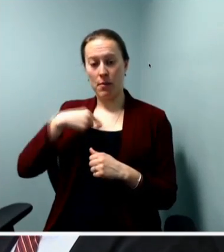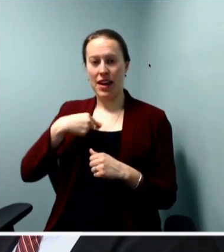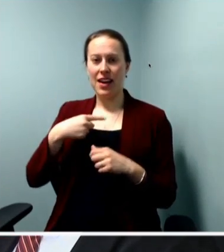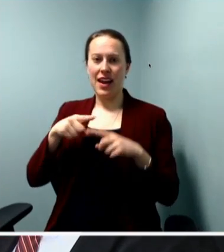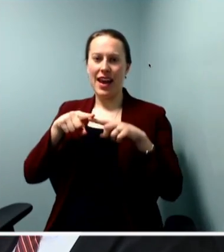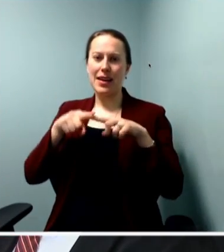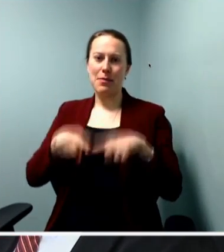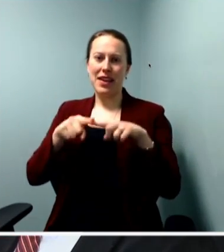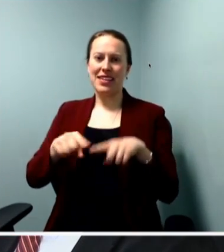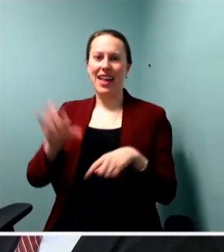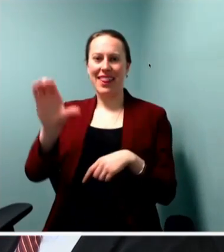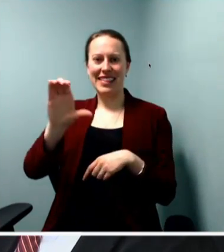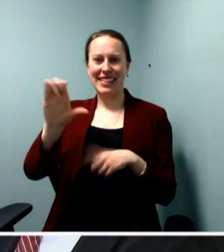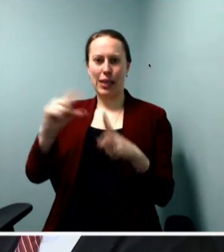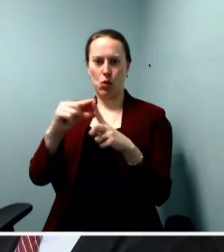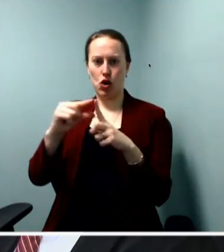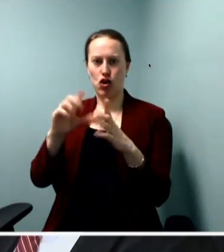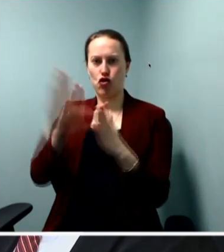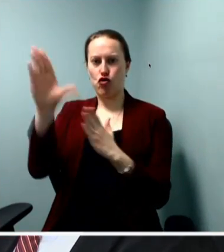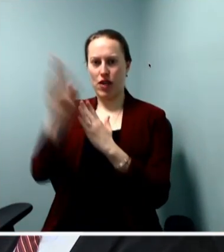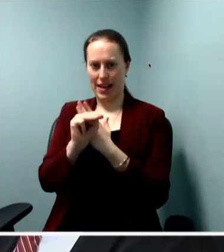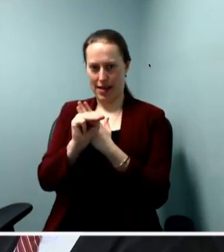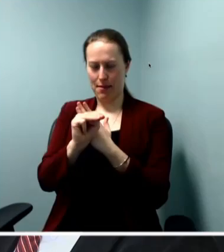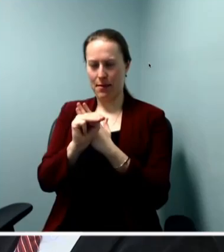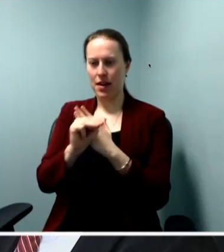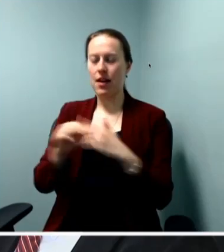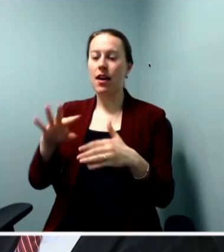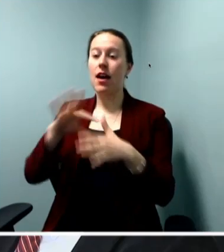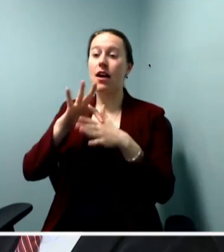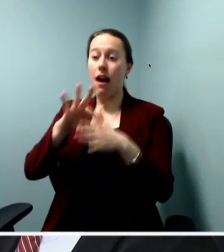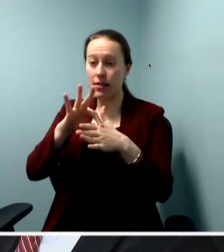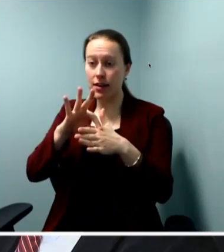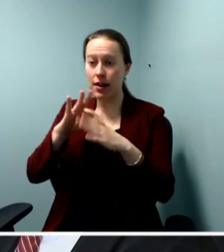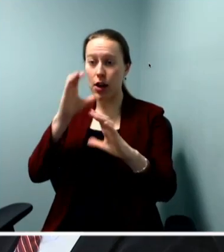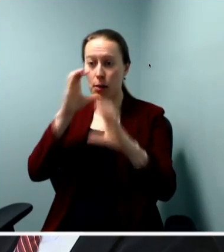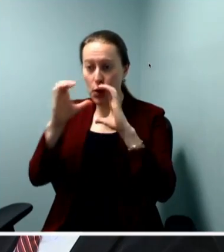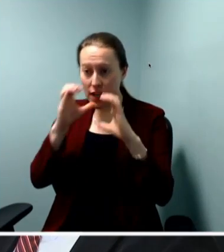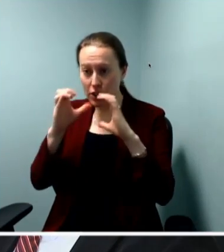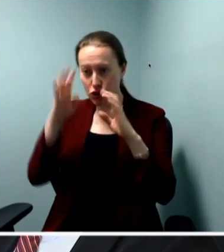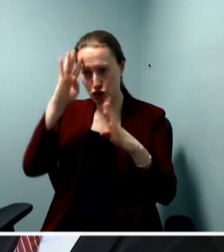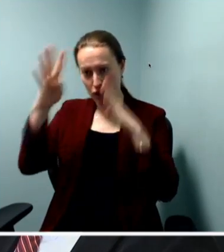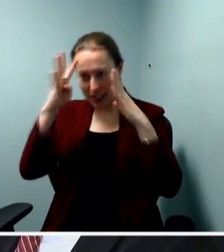curriculum, content, communication, creativity, collaboration,